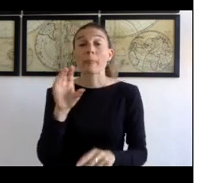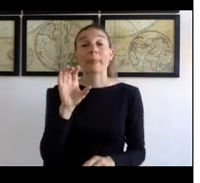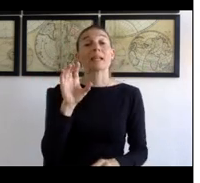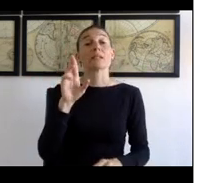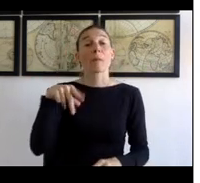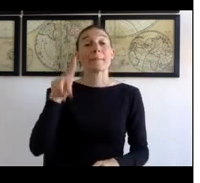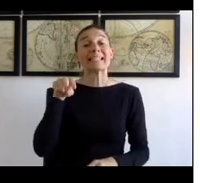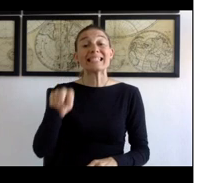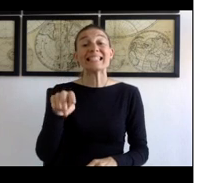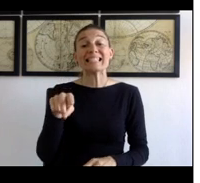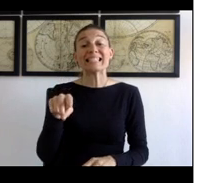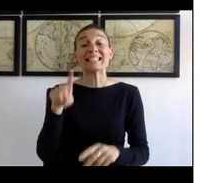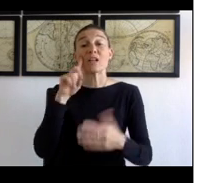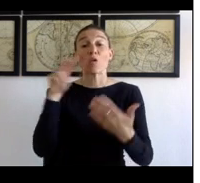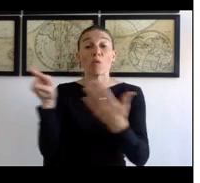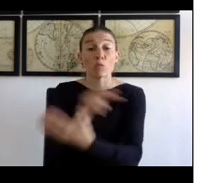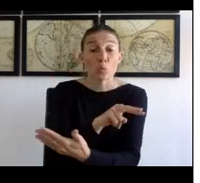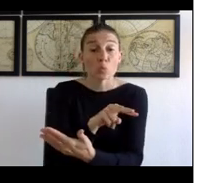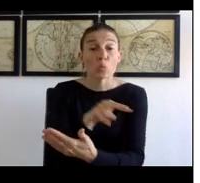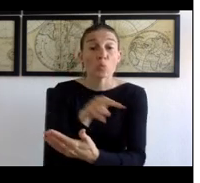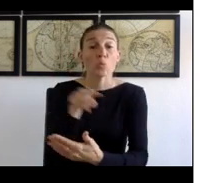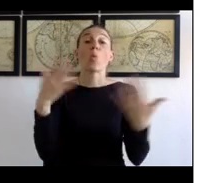or the Voluntary National Review processes.